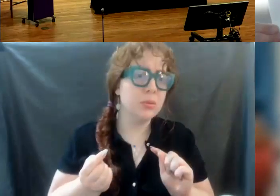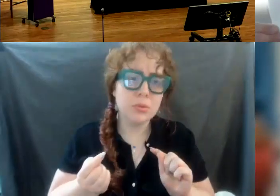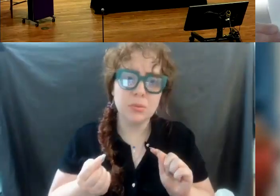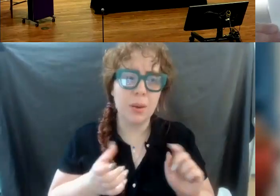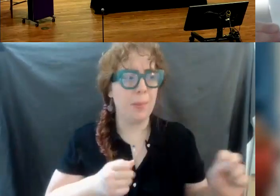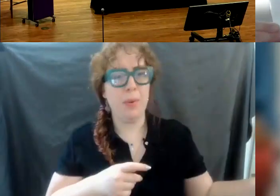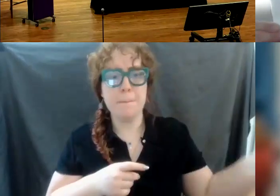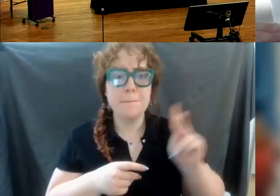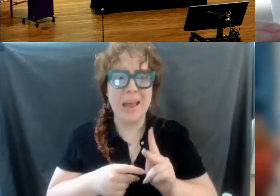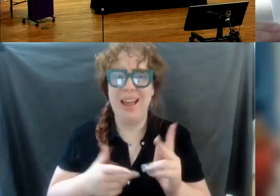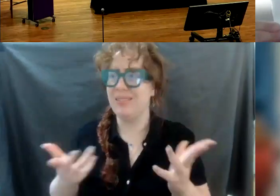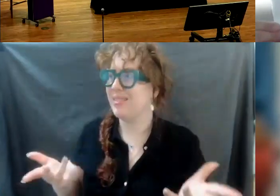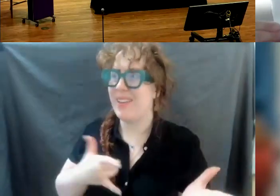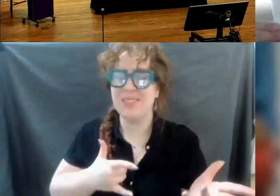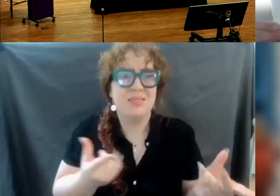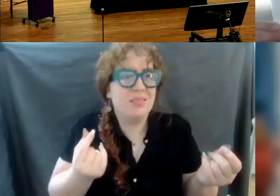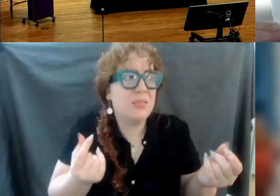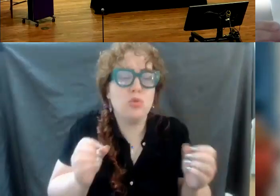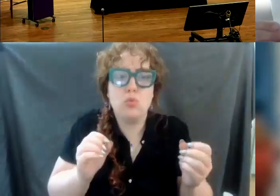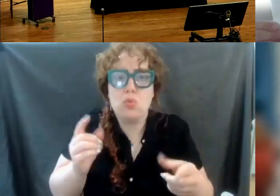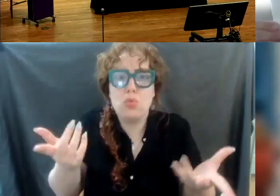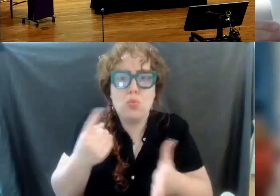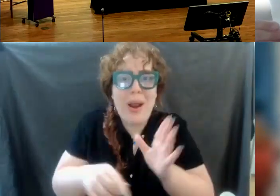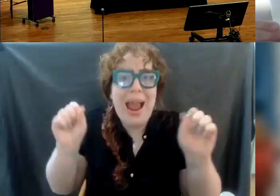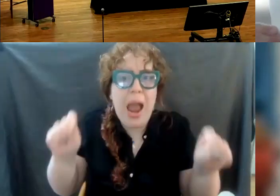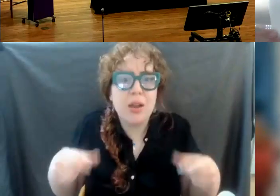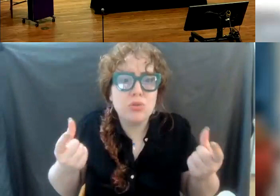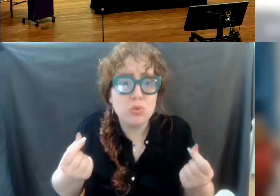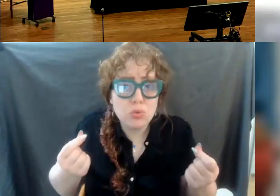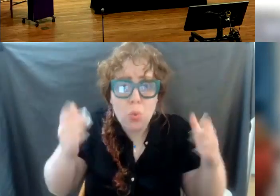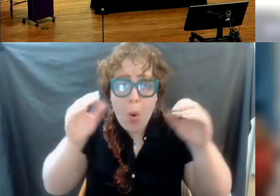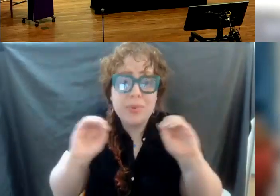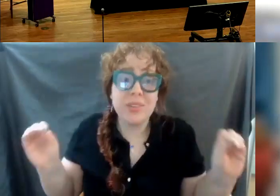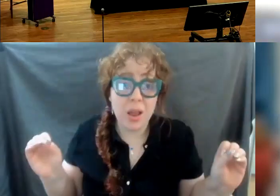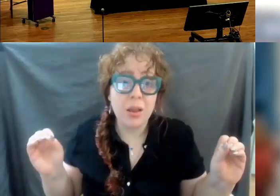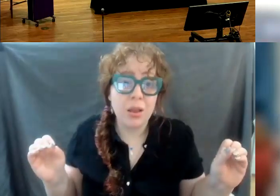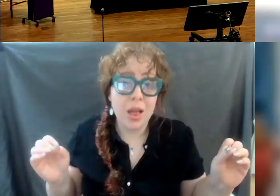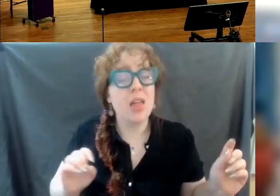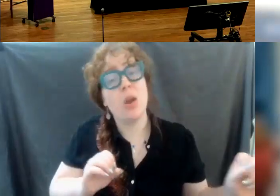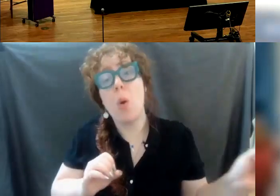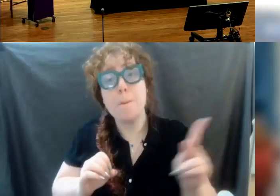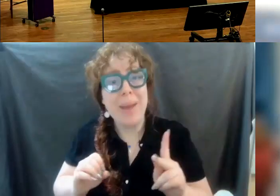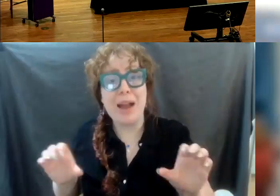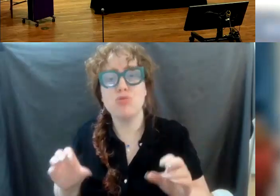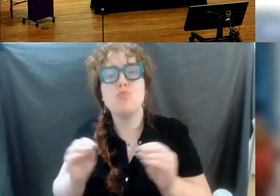like they have anything to do, they don't have any hope. They go back to produce those harms on our world or on our society.